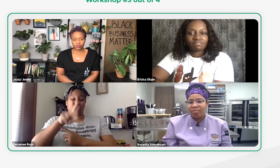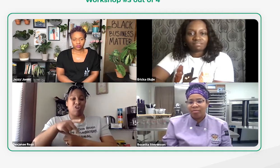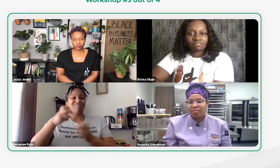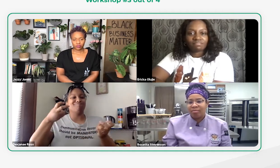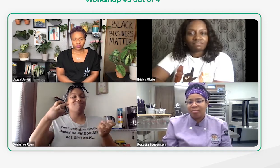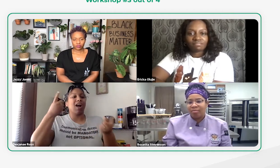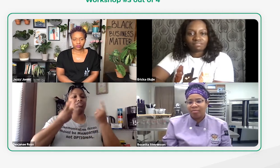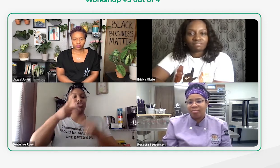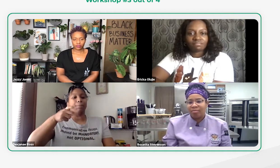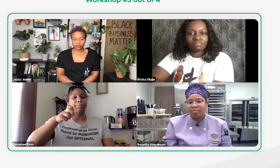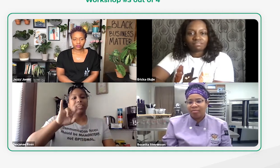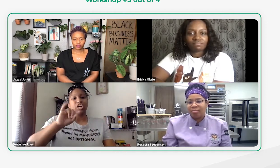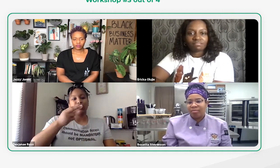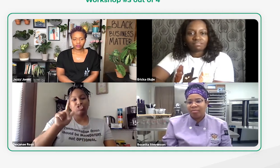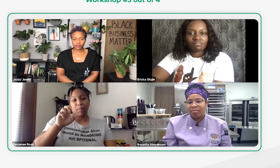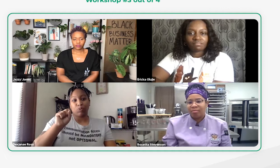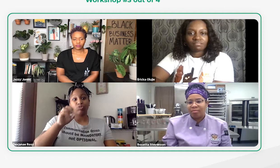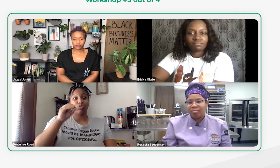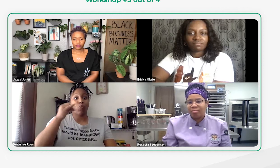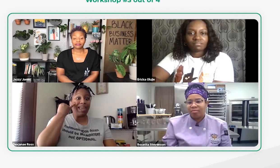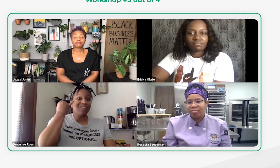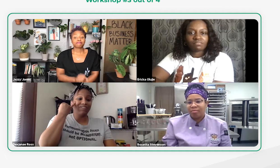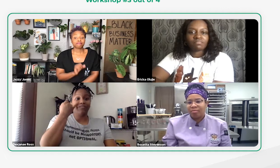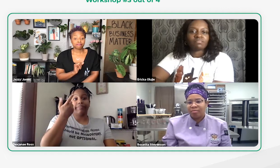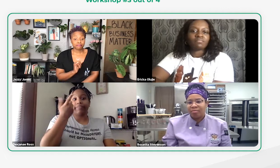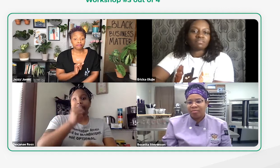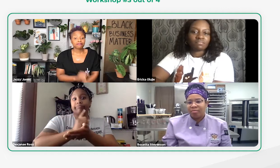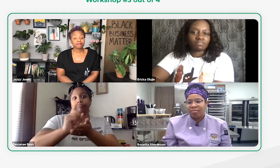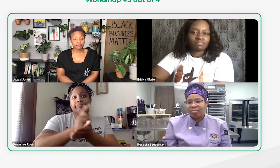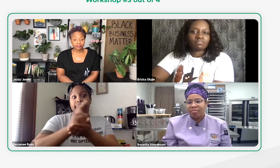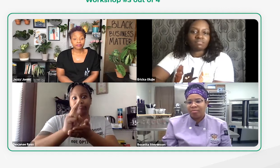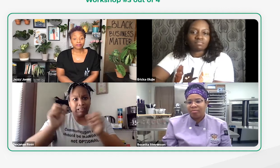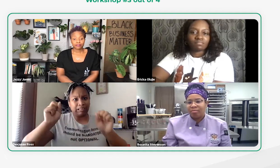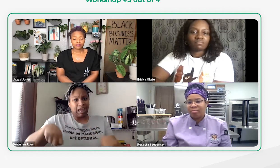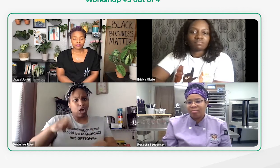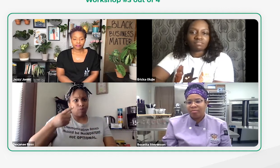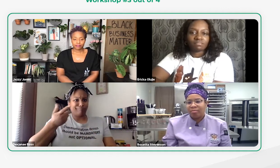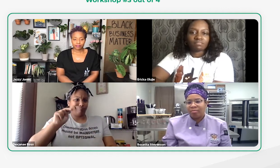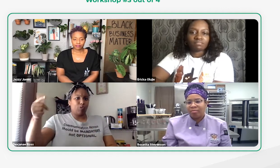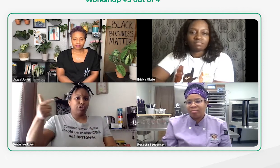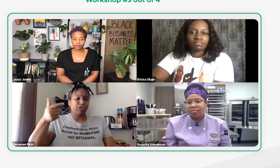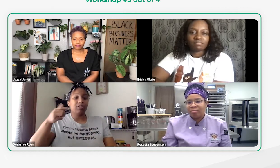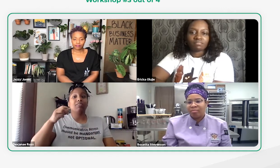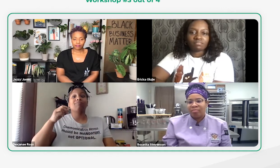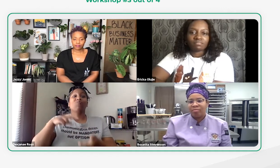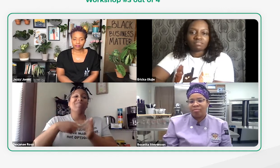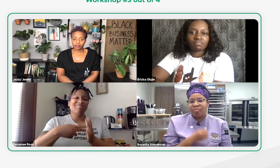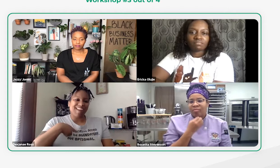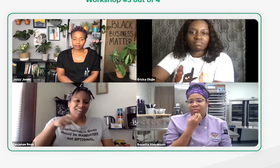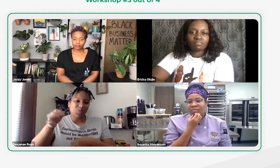They were either delayed or -- because my items were considered perishable after one or two weeks